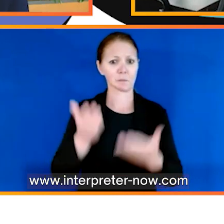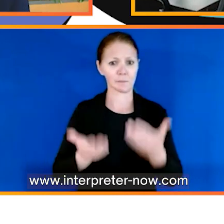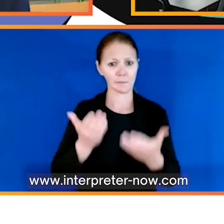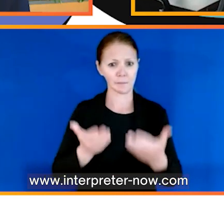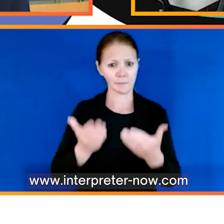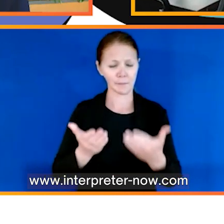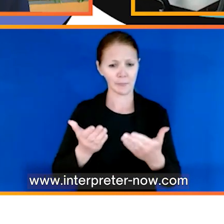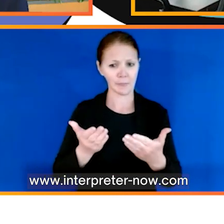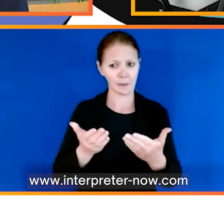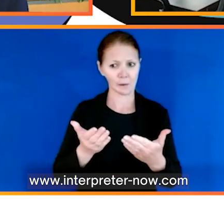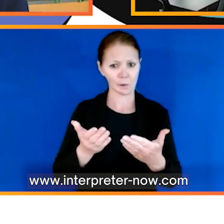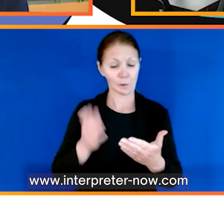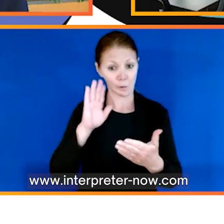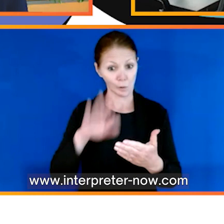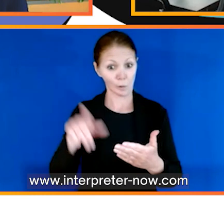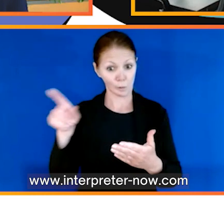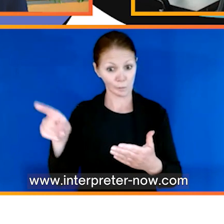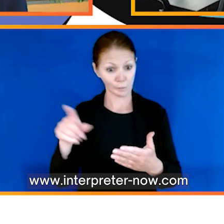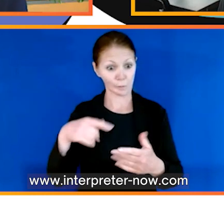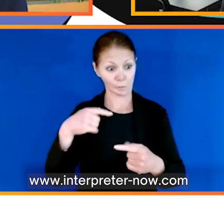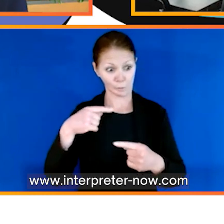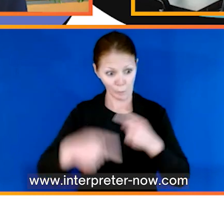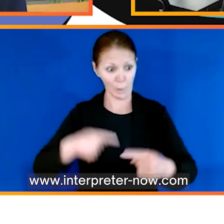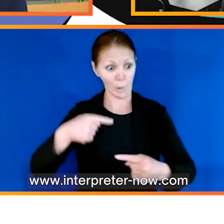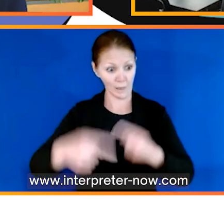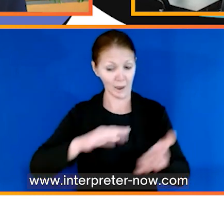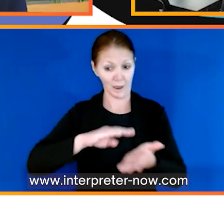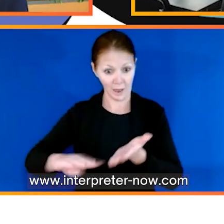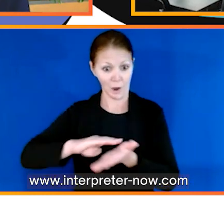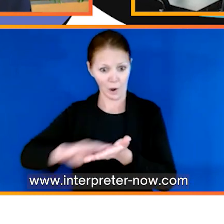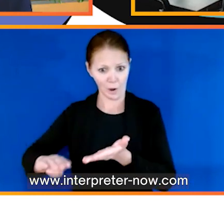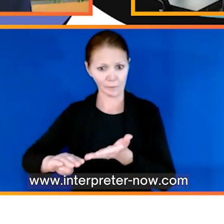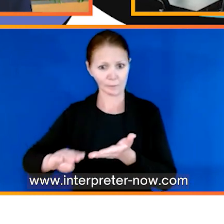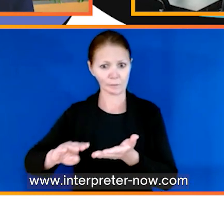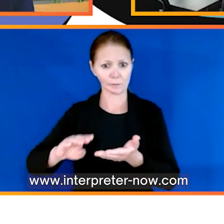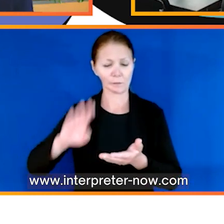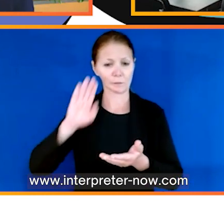So you have to work hard to create those spaces, so that people still can get from that amygdala